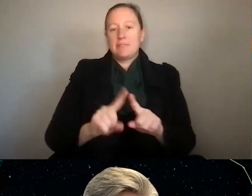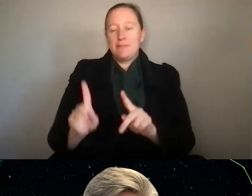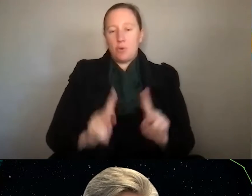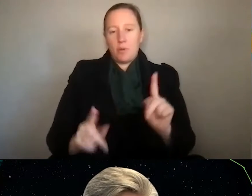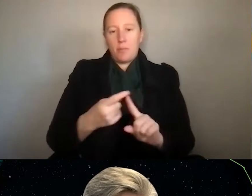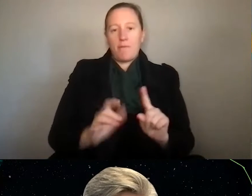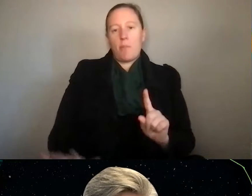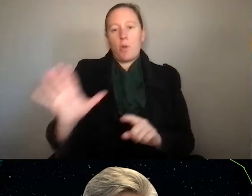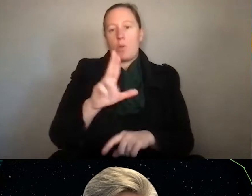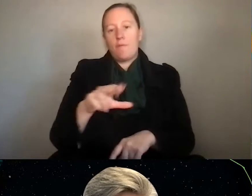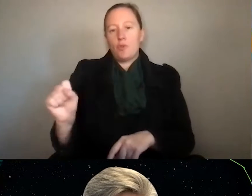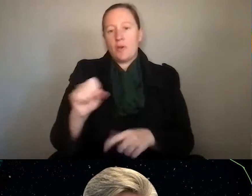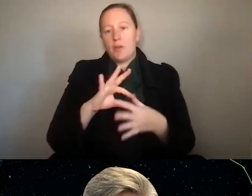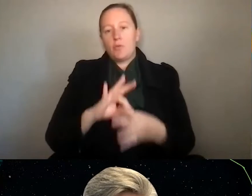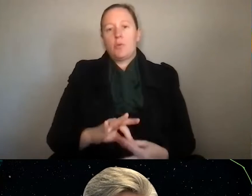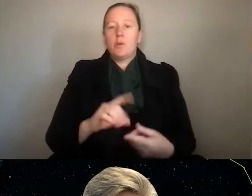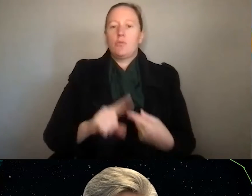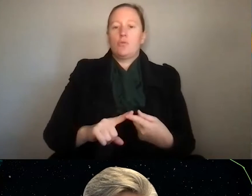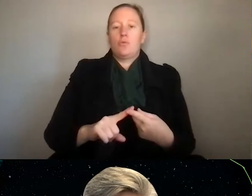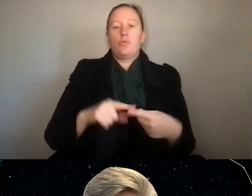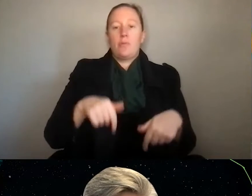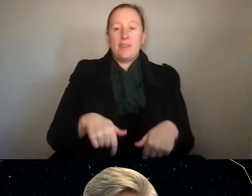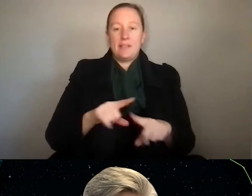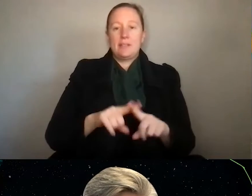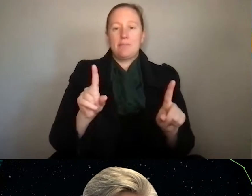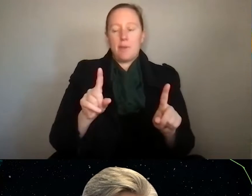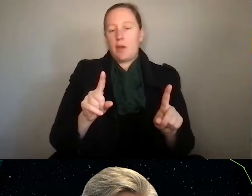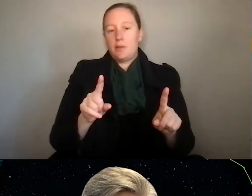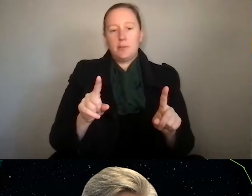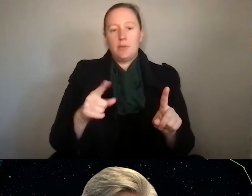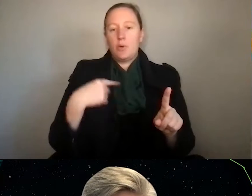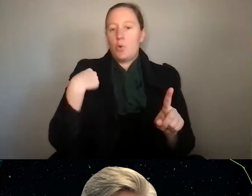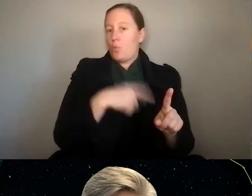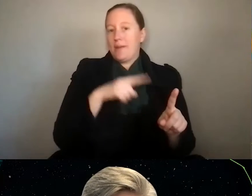the nation regarding this, and we tell them to,